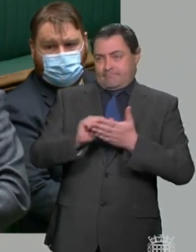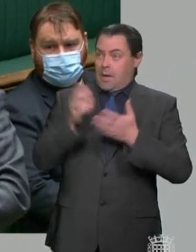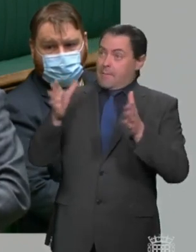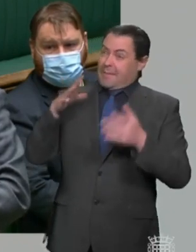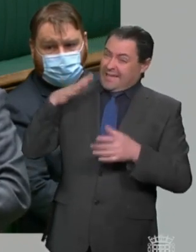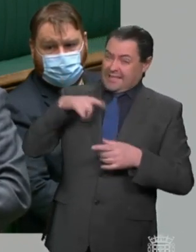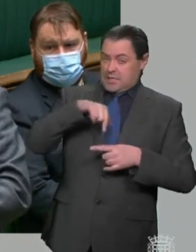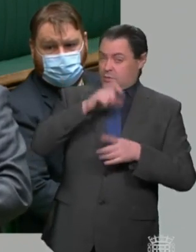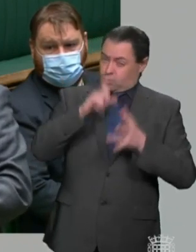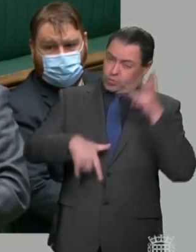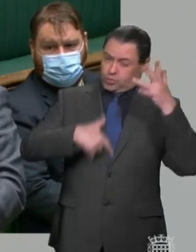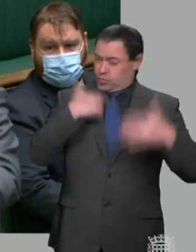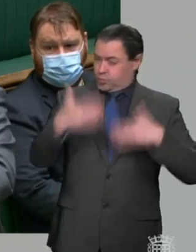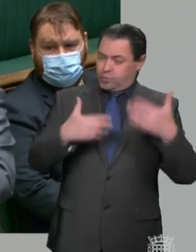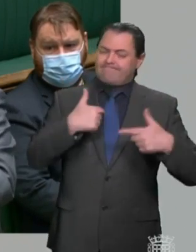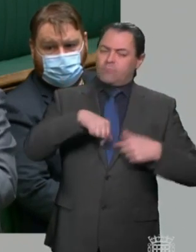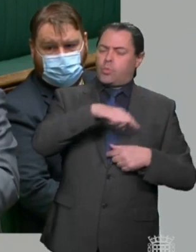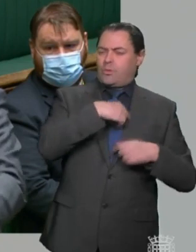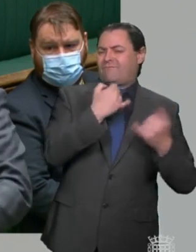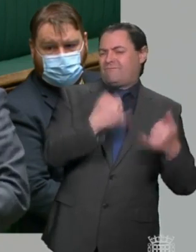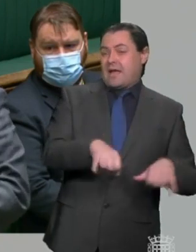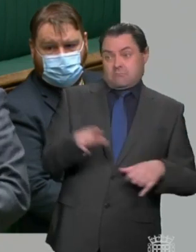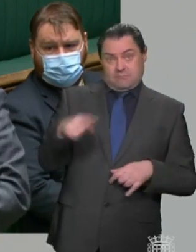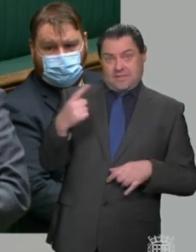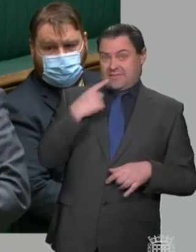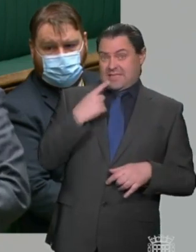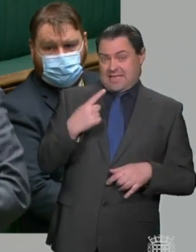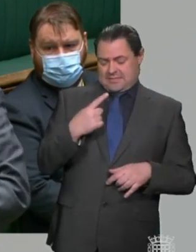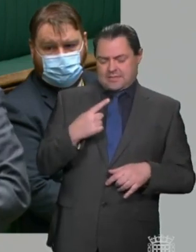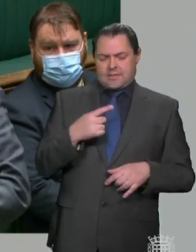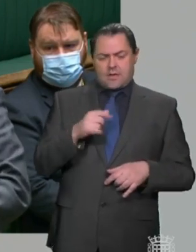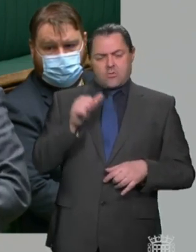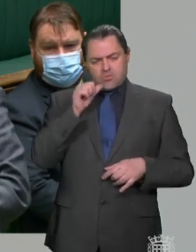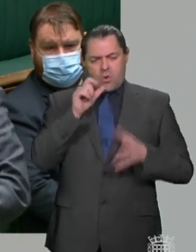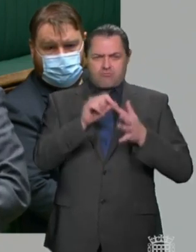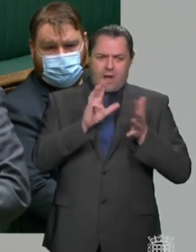we “failed.” We know the Prime Minister made a series of catastrophic errors throughout the